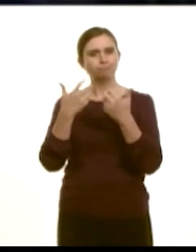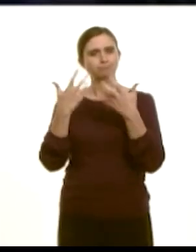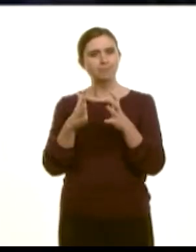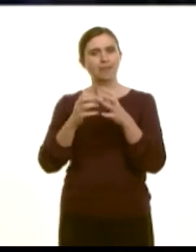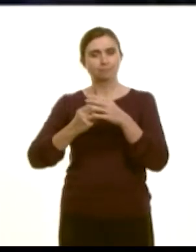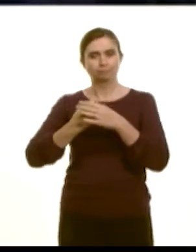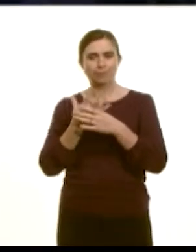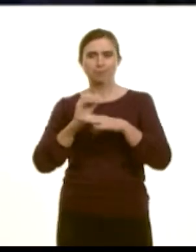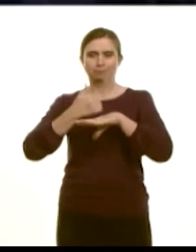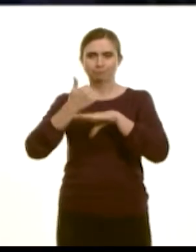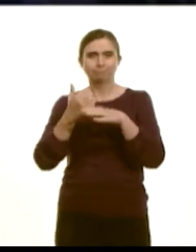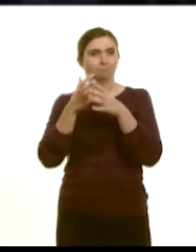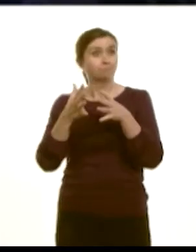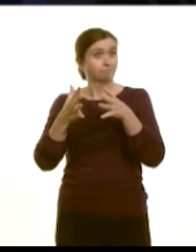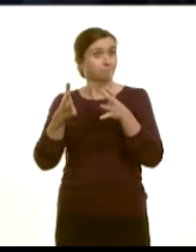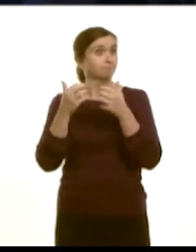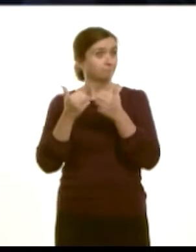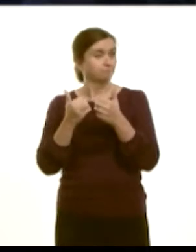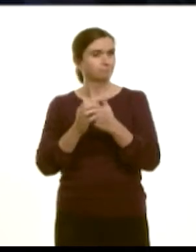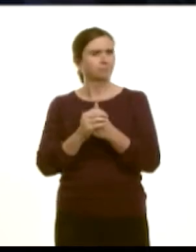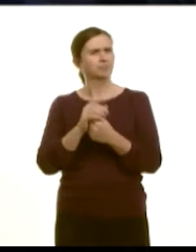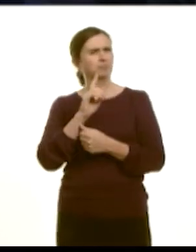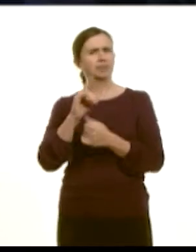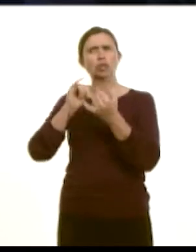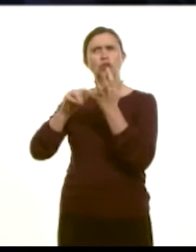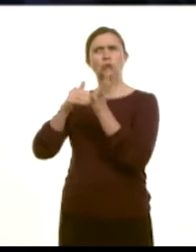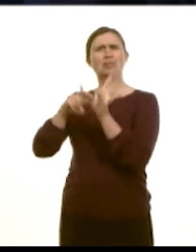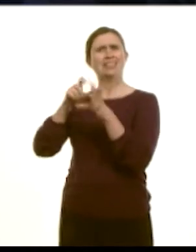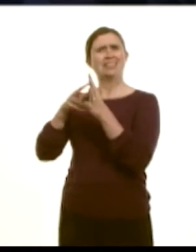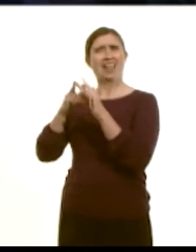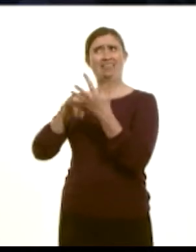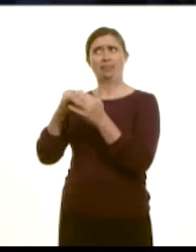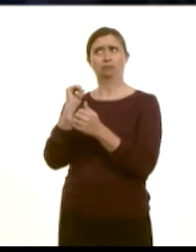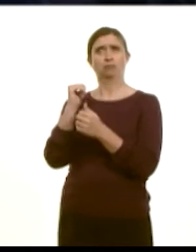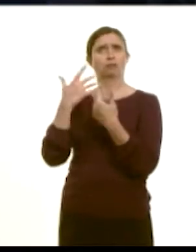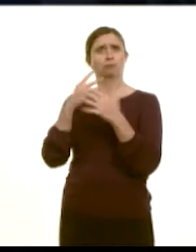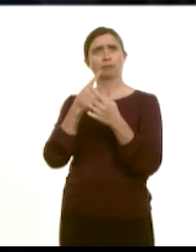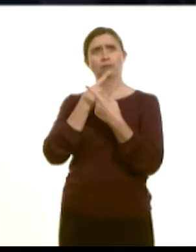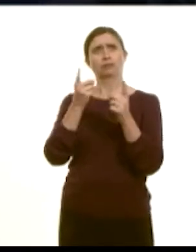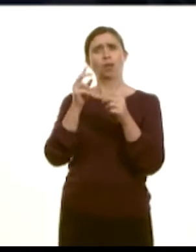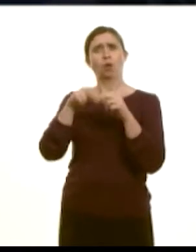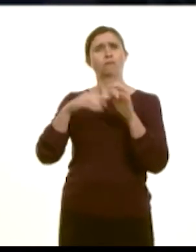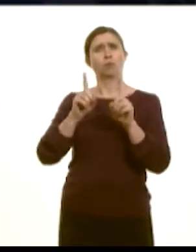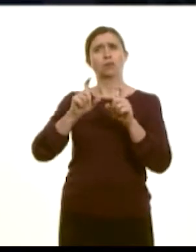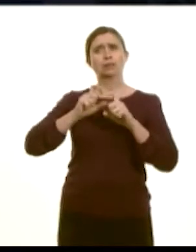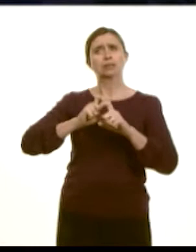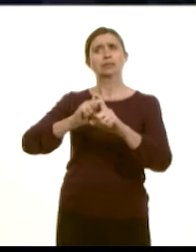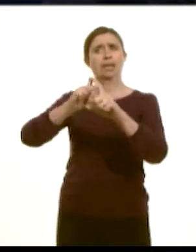However, what concerns me is that the statement that Suzy Davies referred to uses the word 'sustainable'.